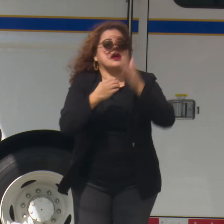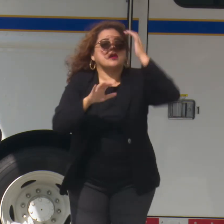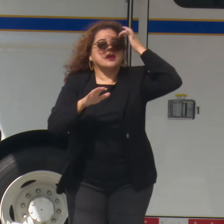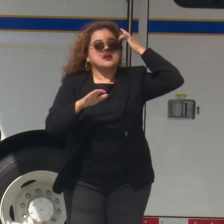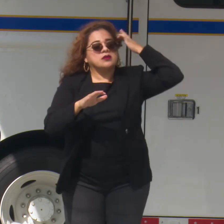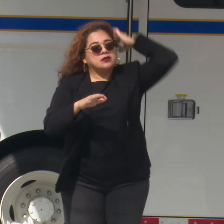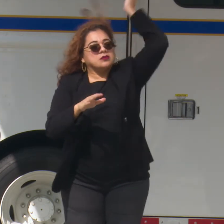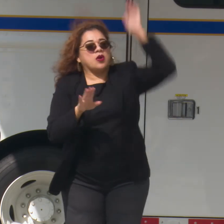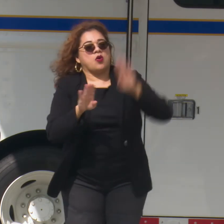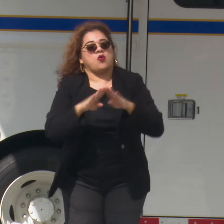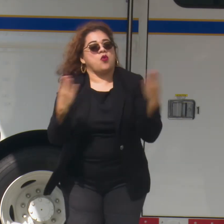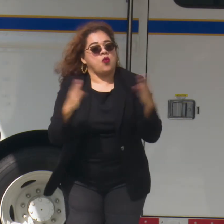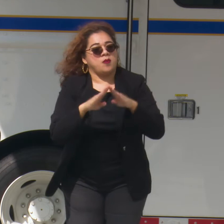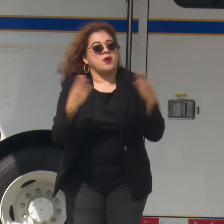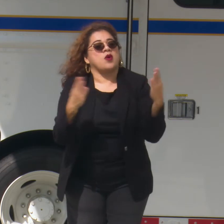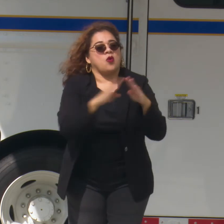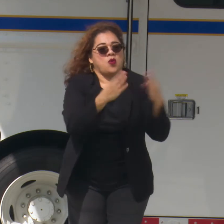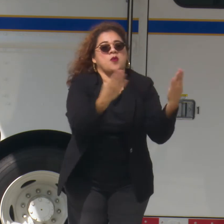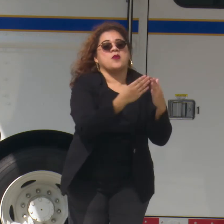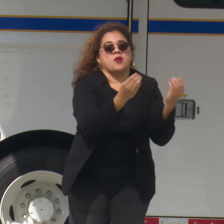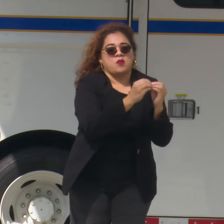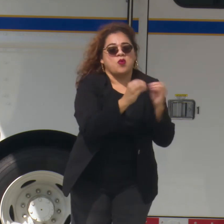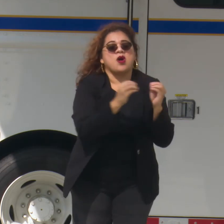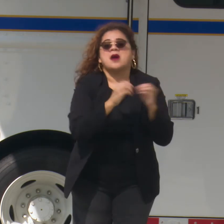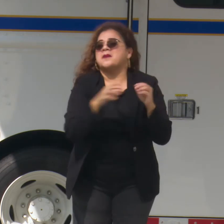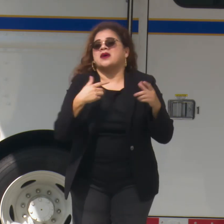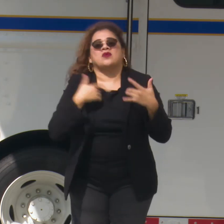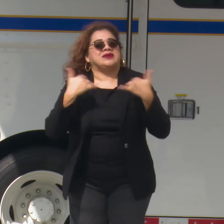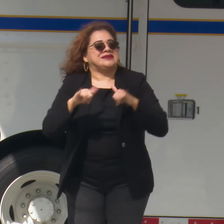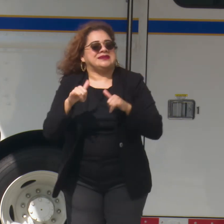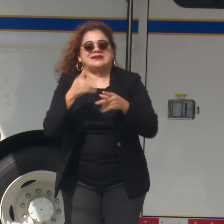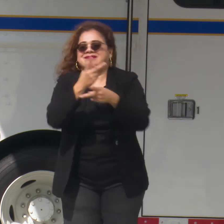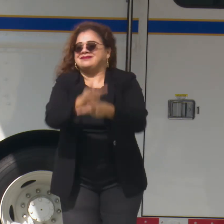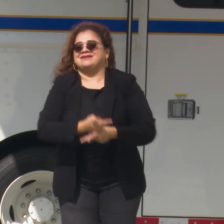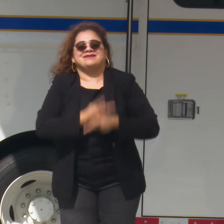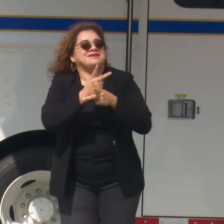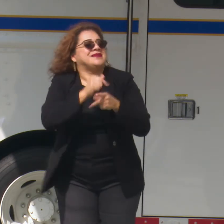our data to understand where we're having outbreaks, where people are having or overrepresented,